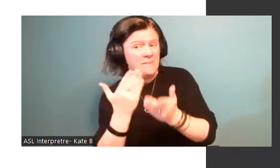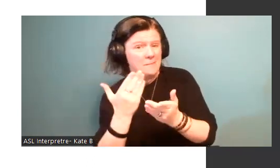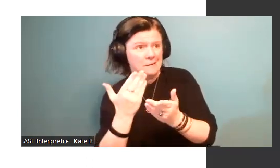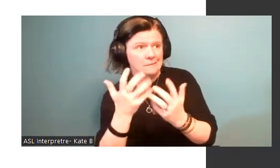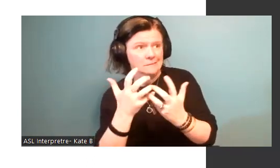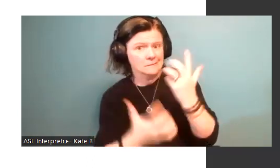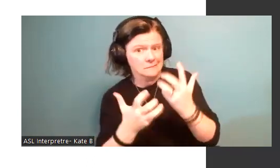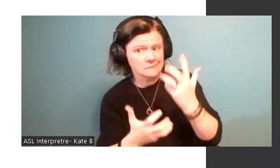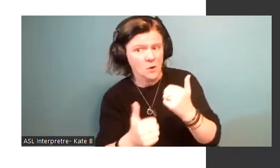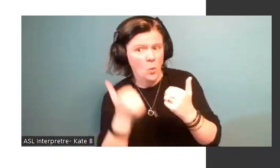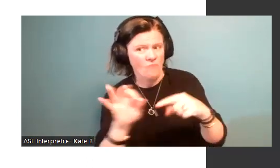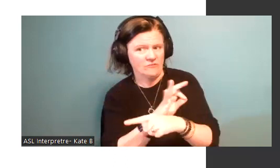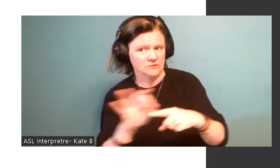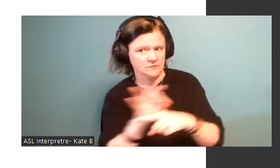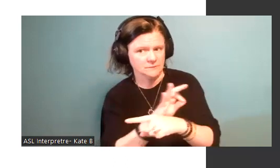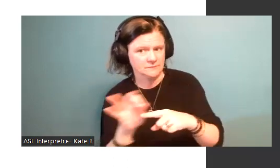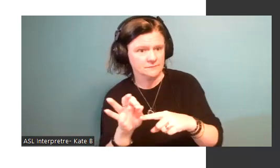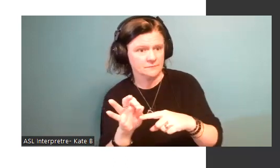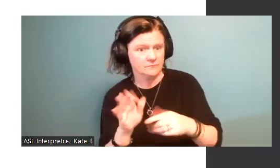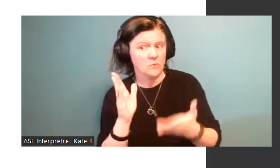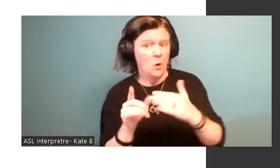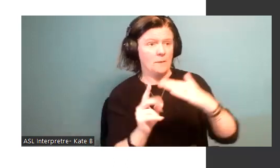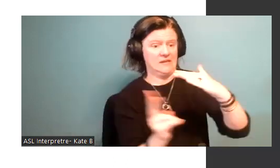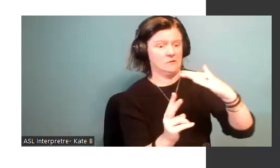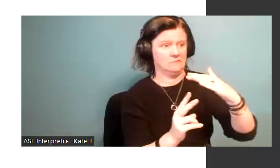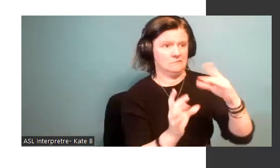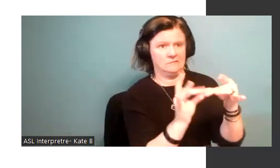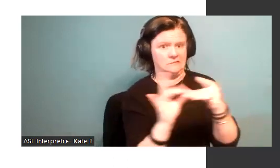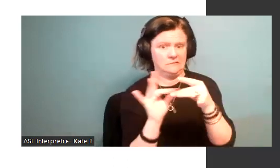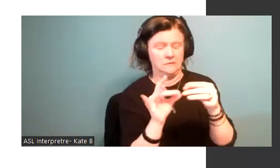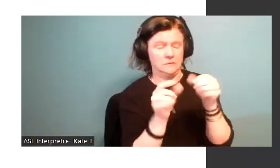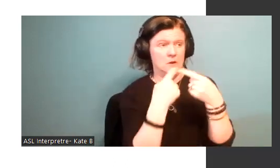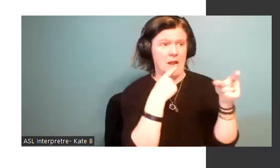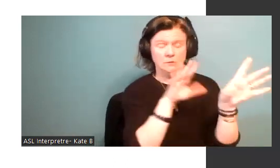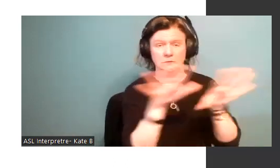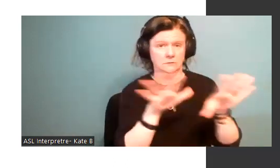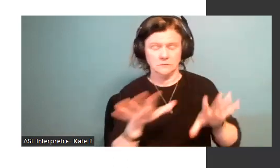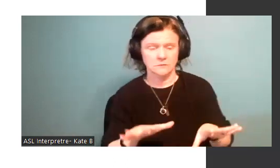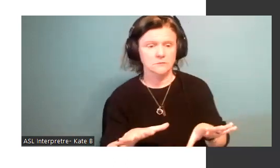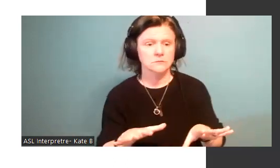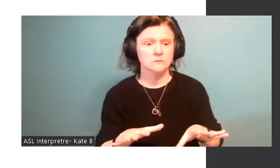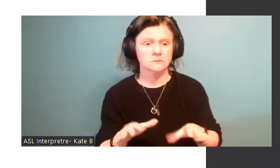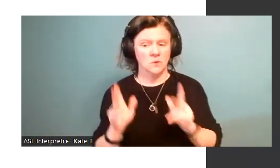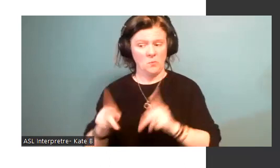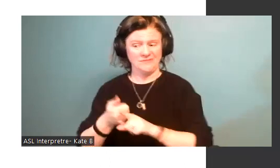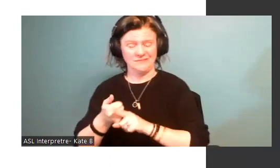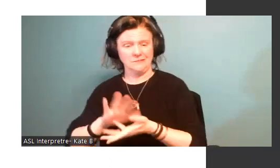that has a label on the button and an ARIA label, you might get different or contradictory